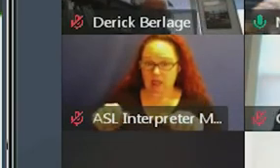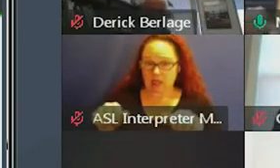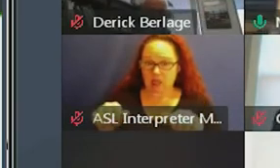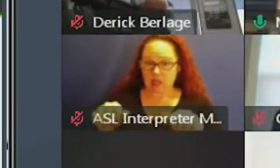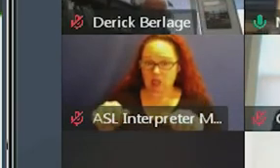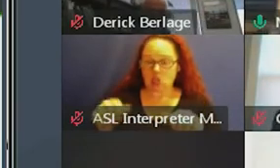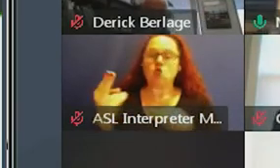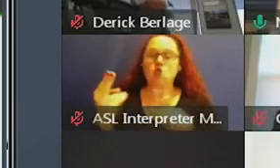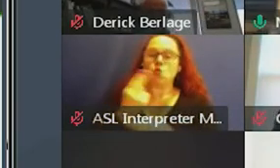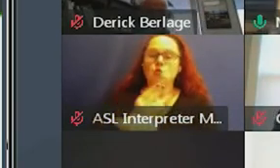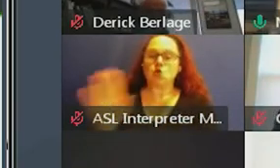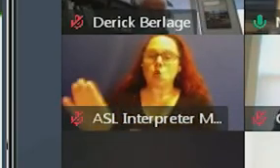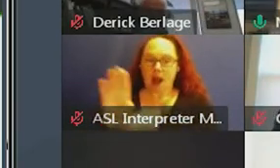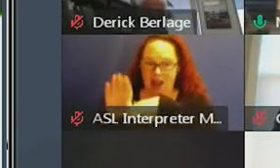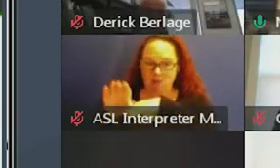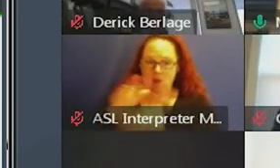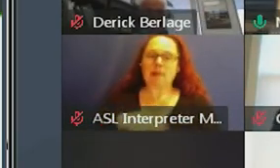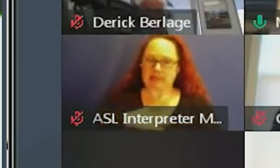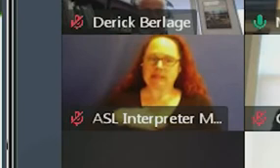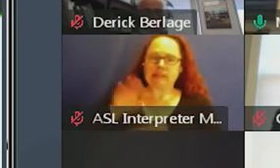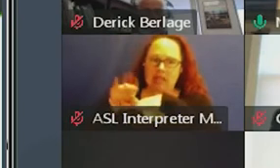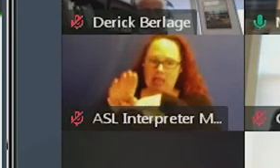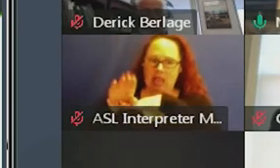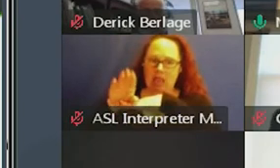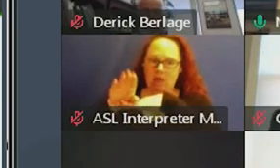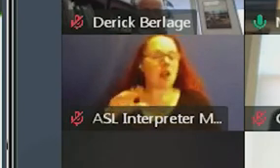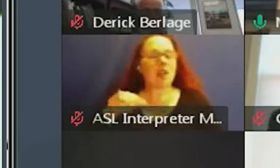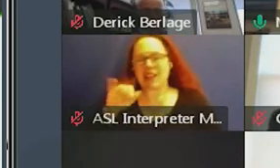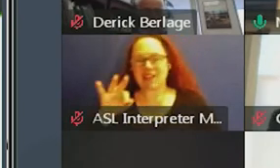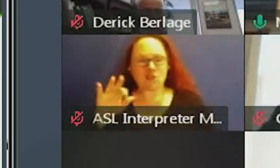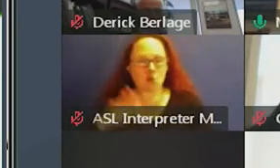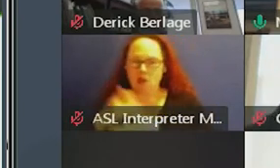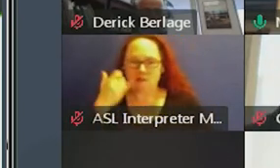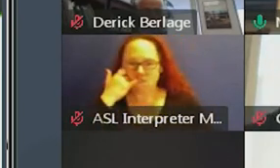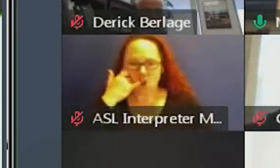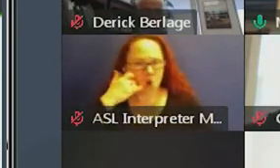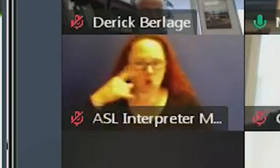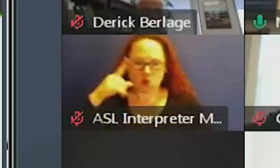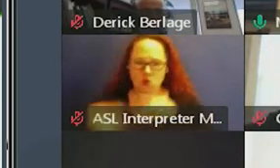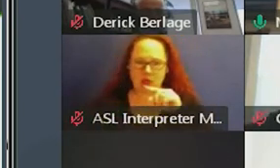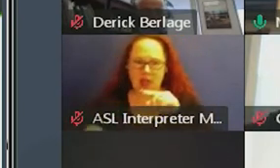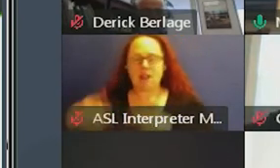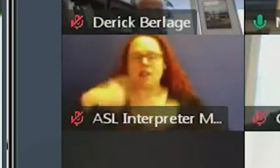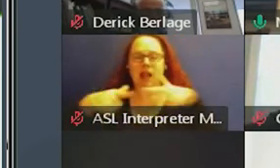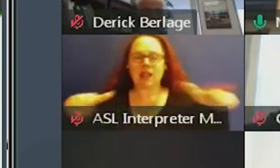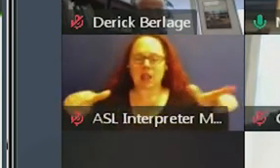Please do. If you can't, some people phone in are assigned to her per terrible, do the best that they can.